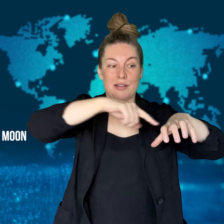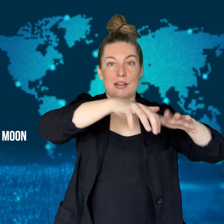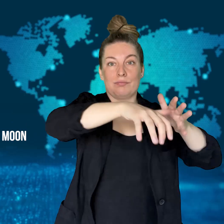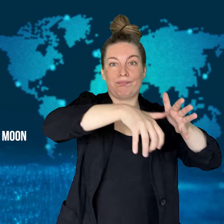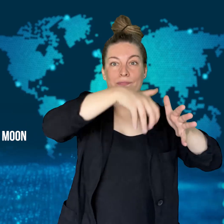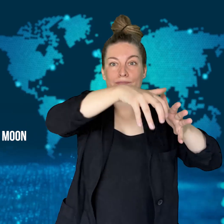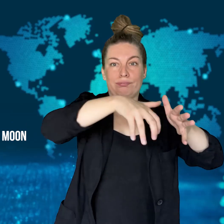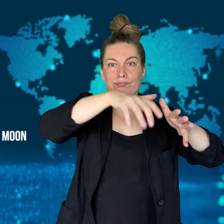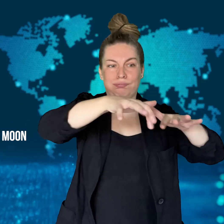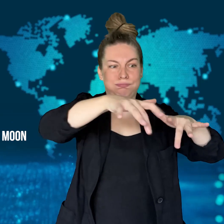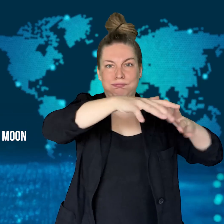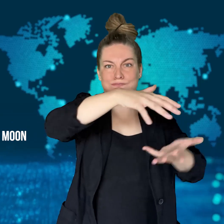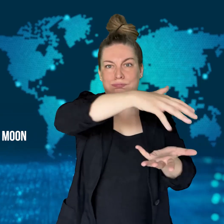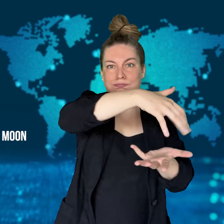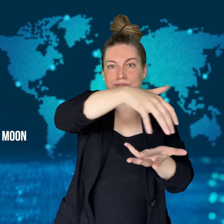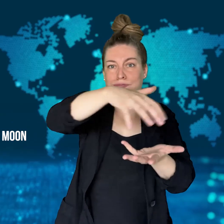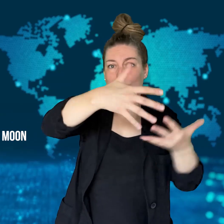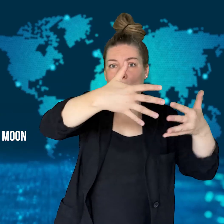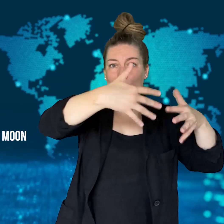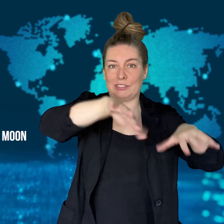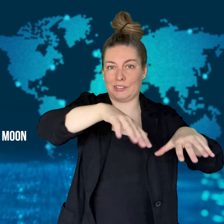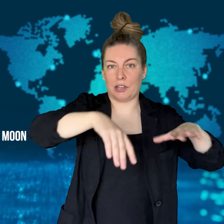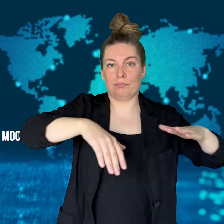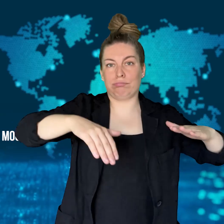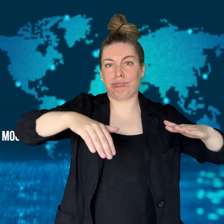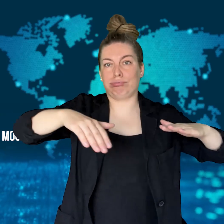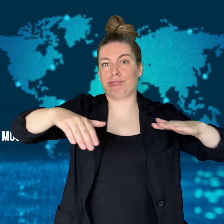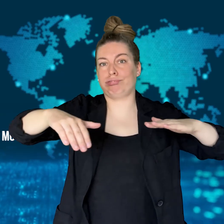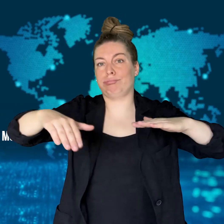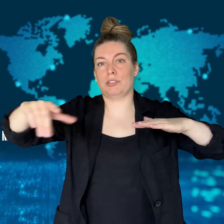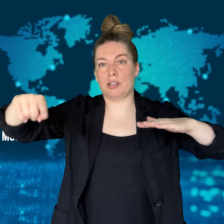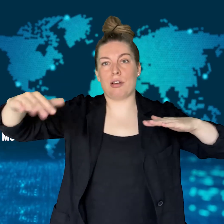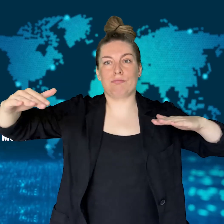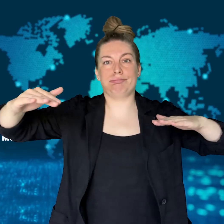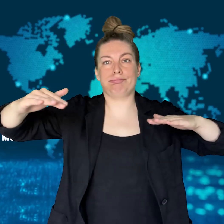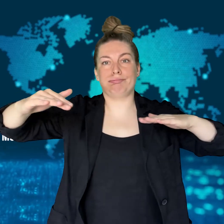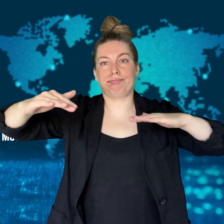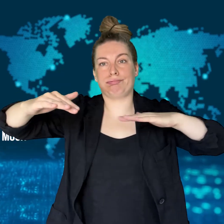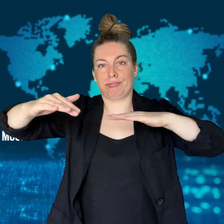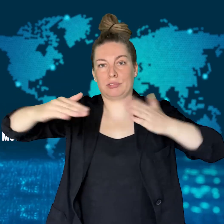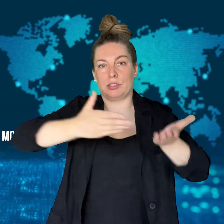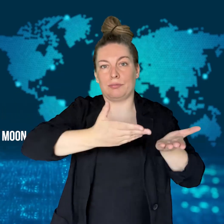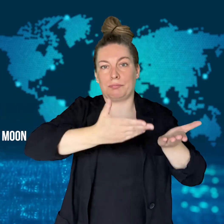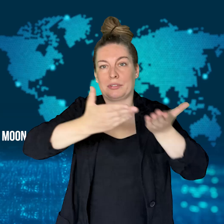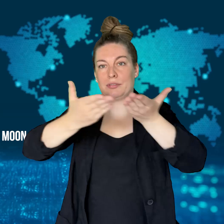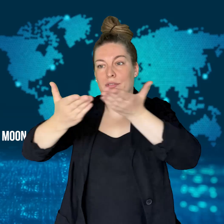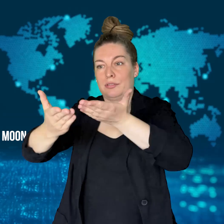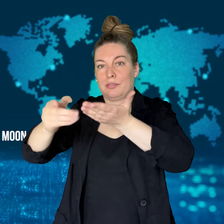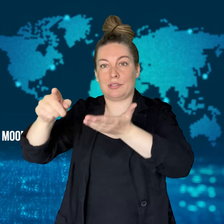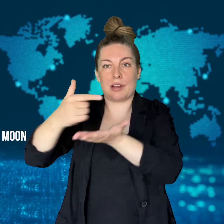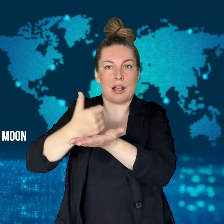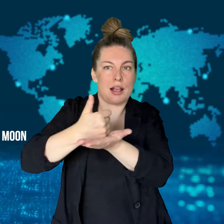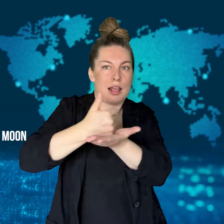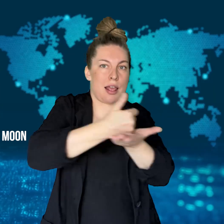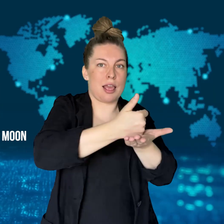It will drill to collect 2 kilograms of lunar material over the next three days